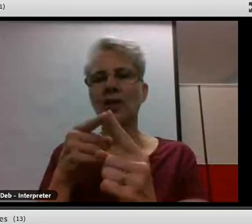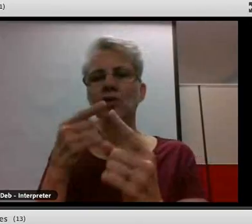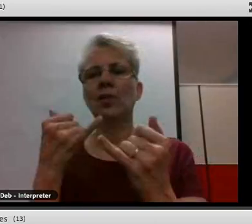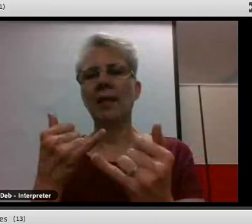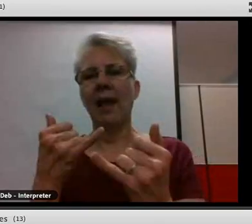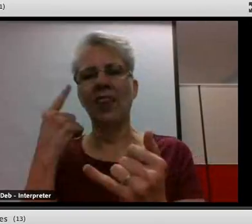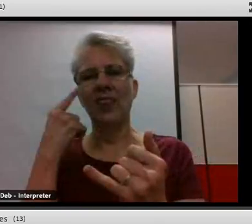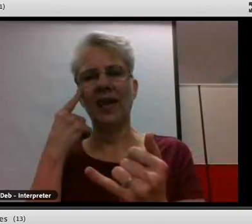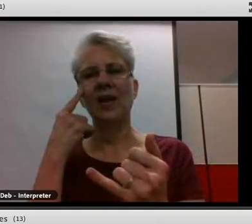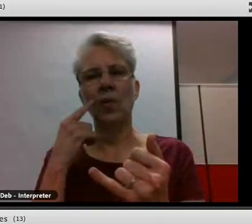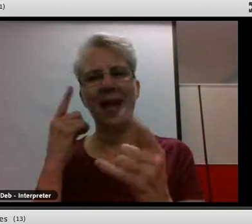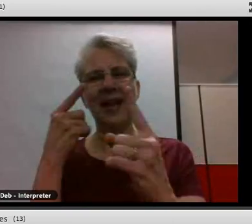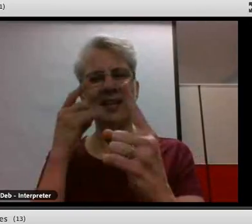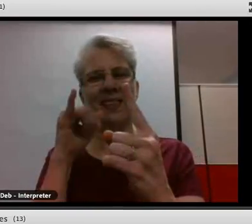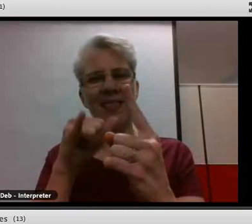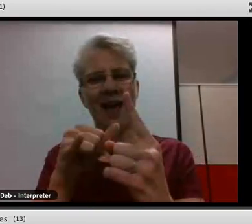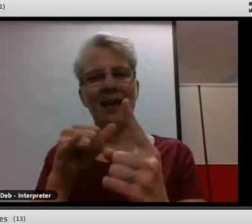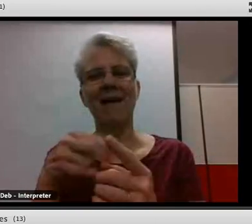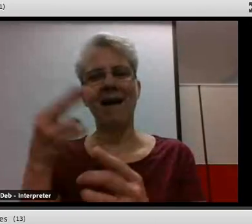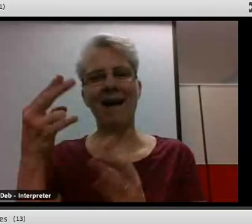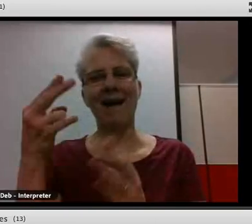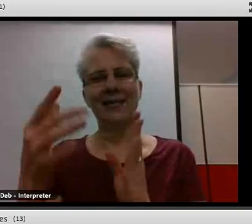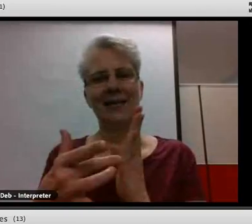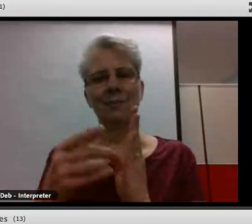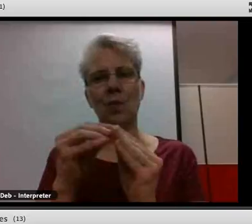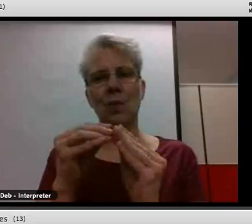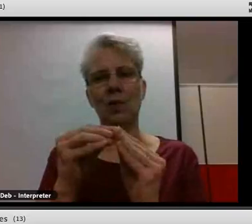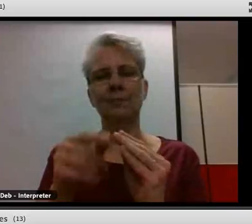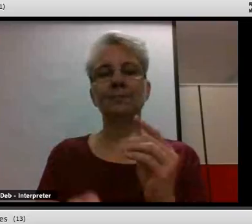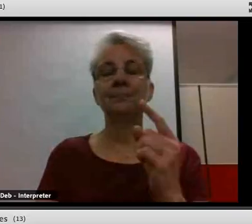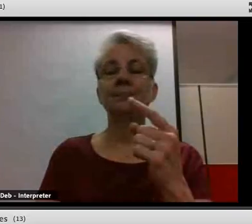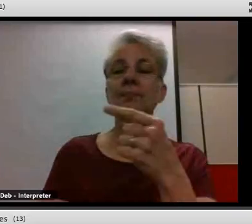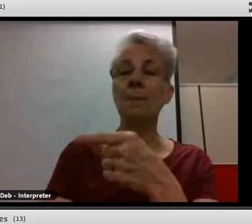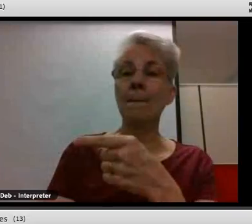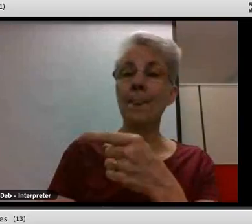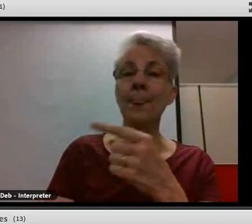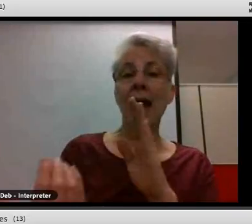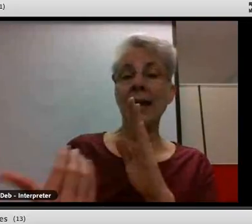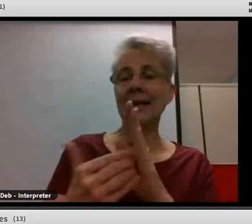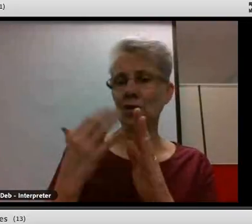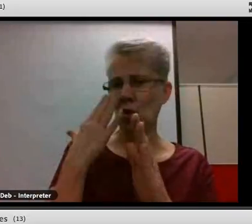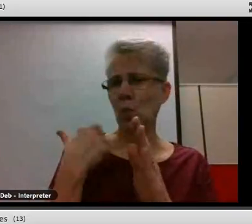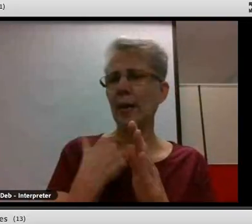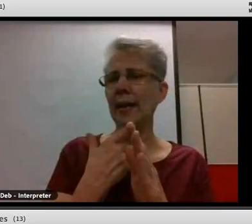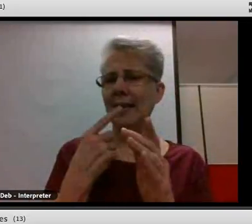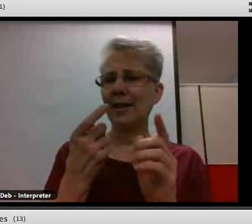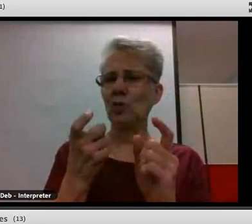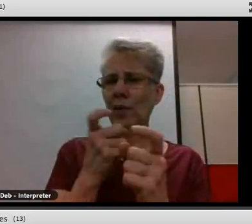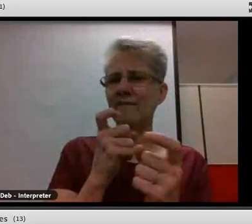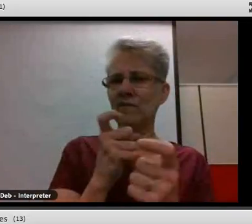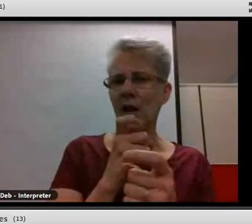People have enough time to read and use the content, so things like scrolling or flashing are not great.